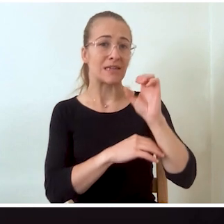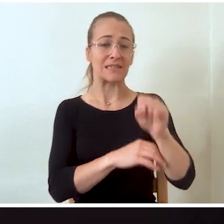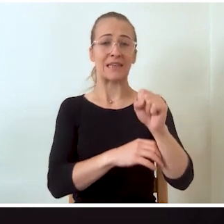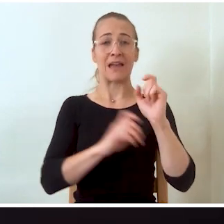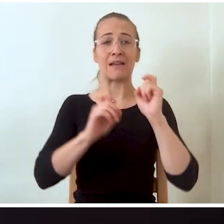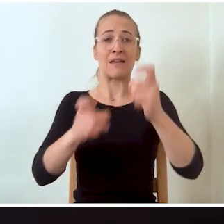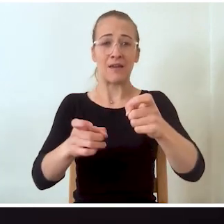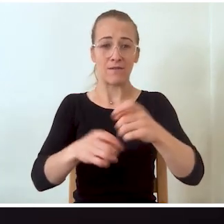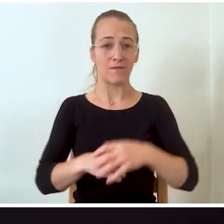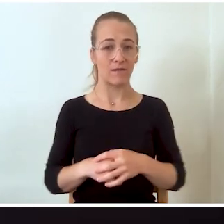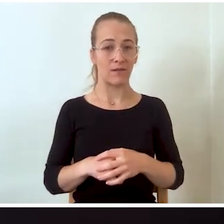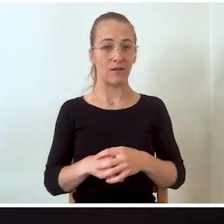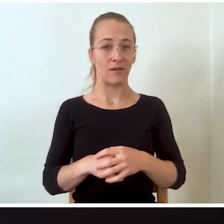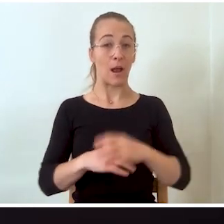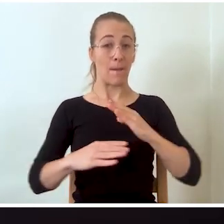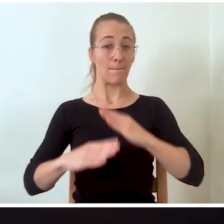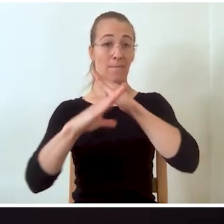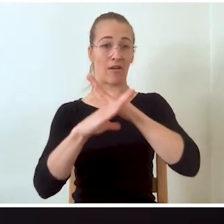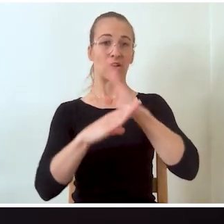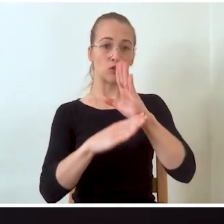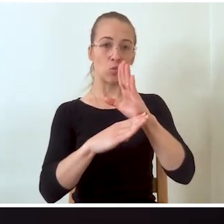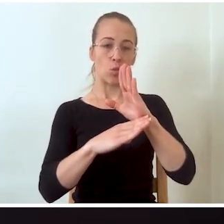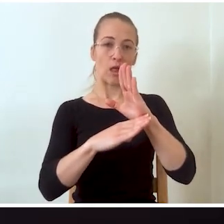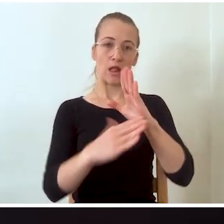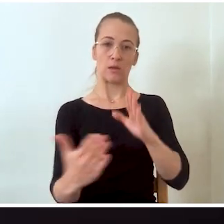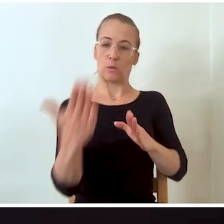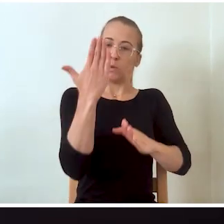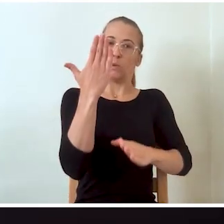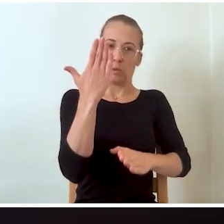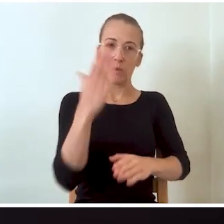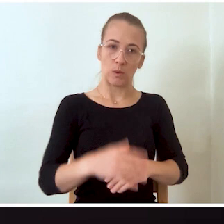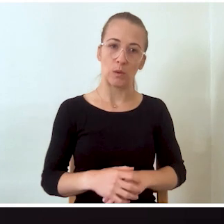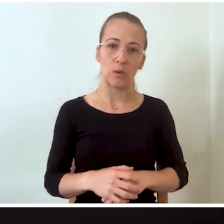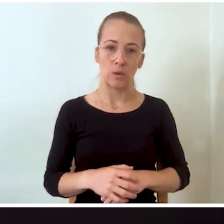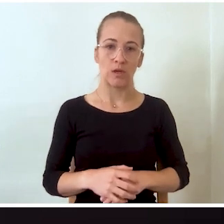Because those barriers are going to come up, those big roadblocks to something you wanna do